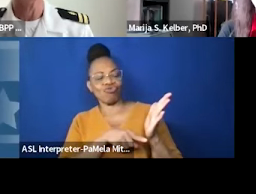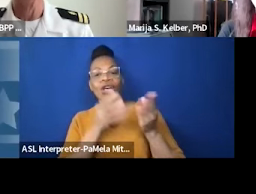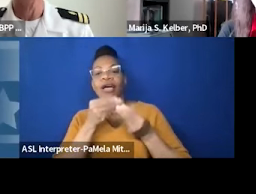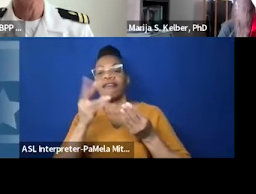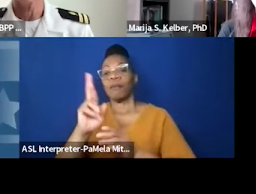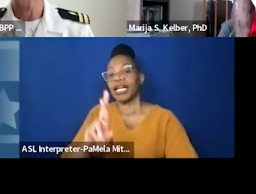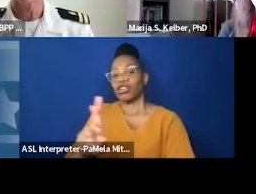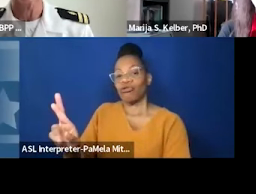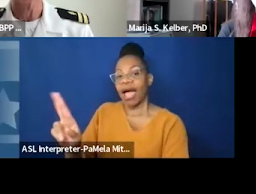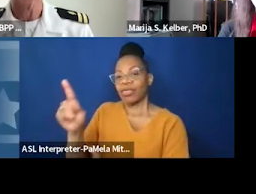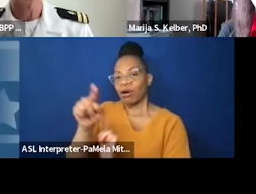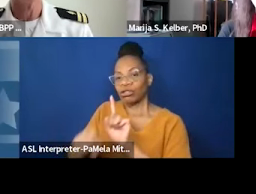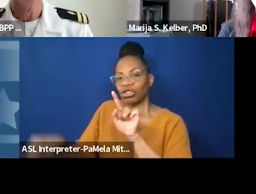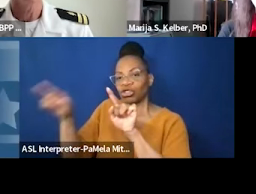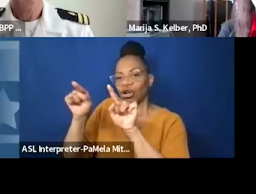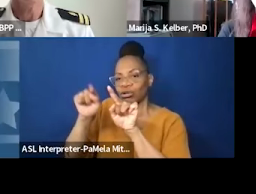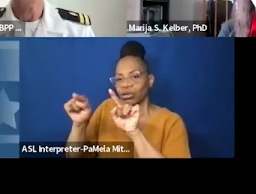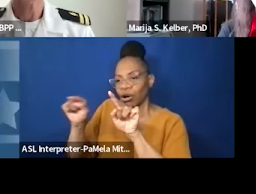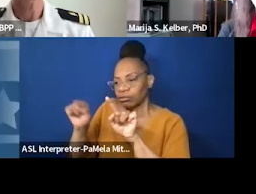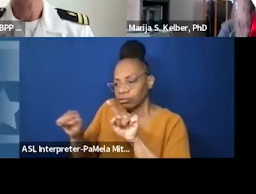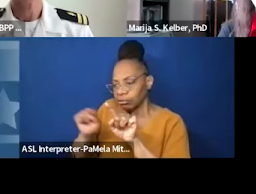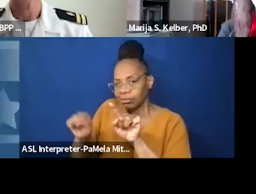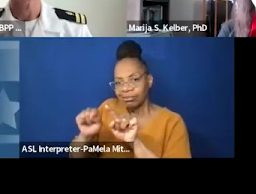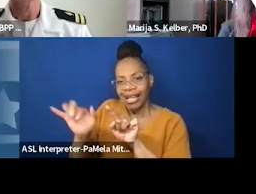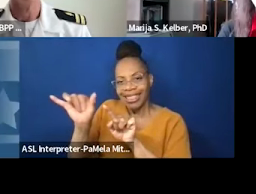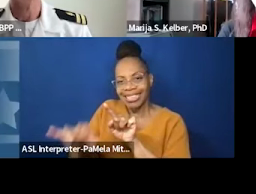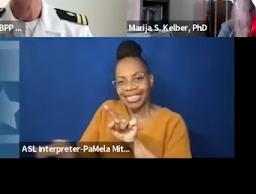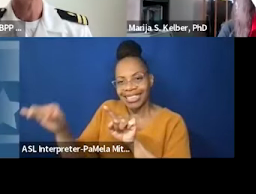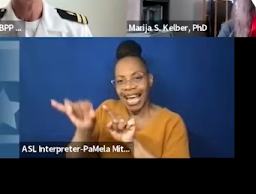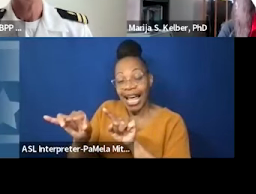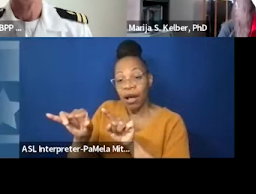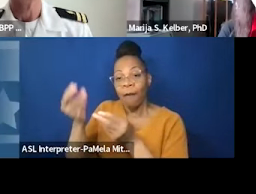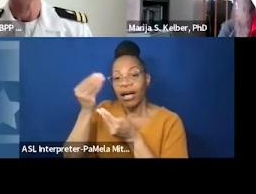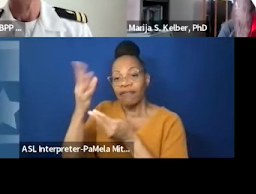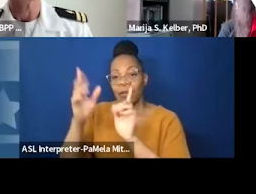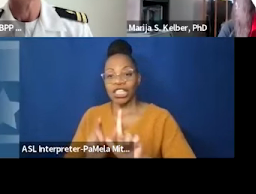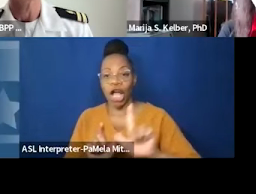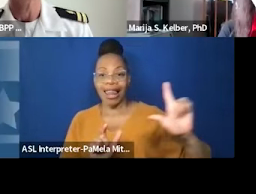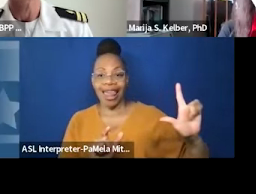that circle of circles remains the same, but the information on the left, the stress check is something that was developed,